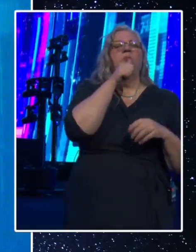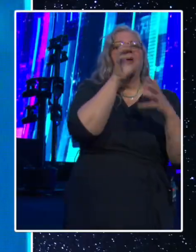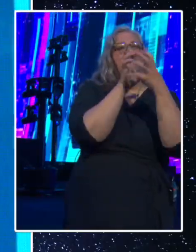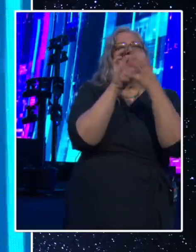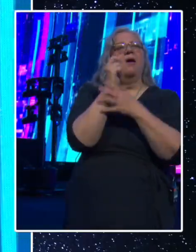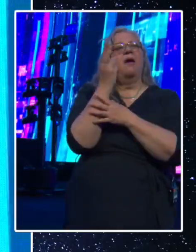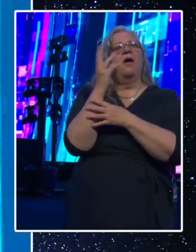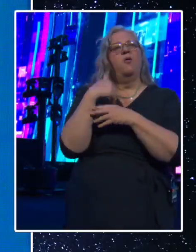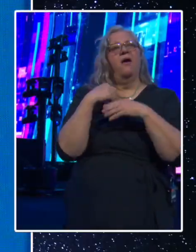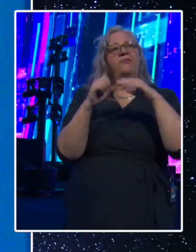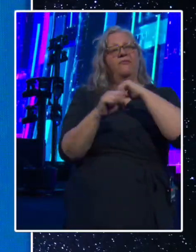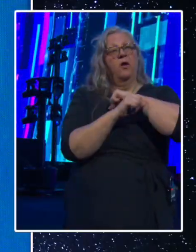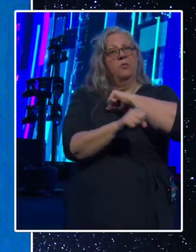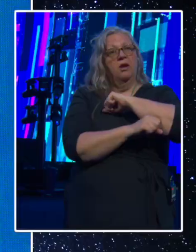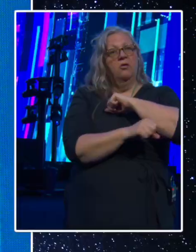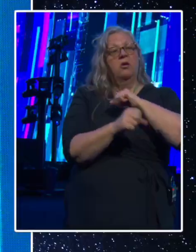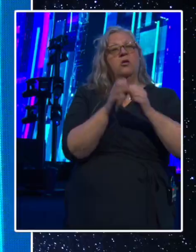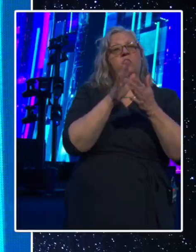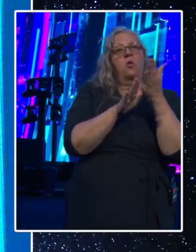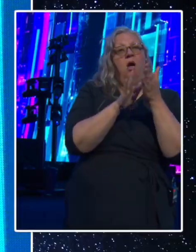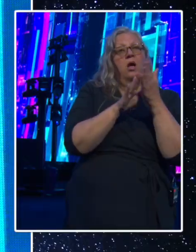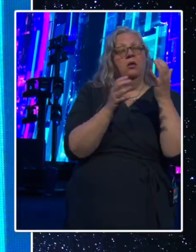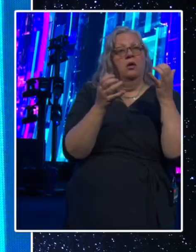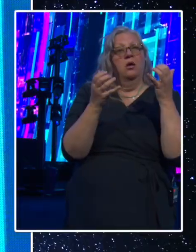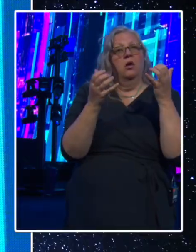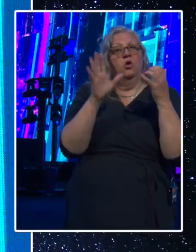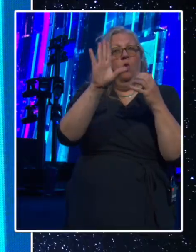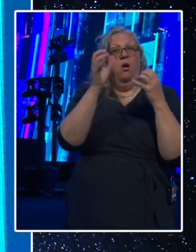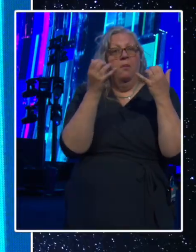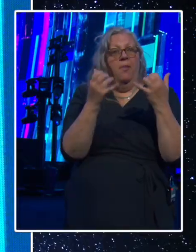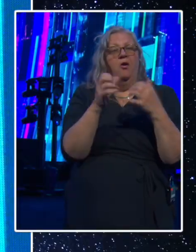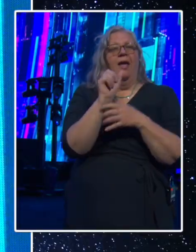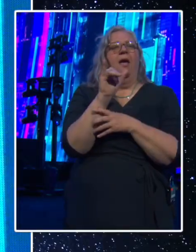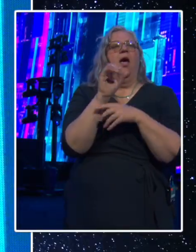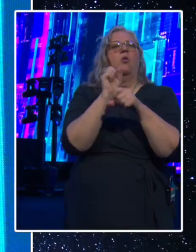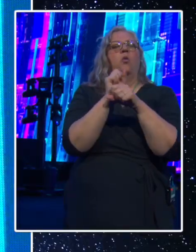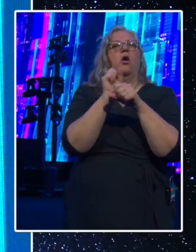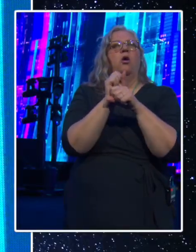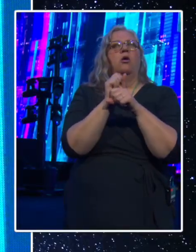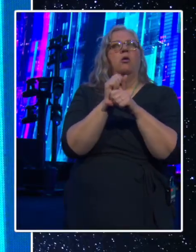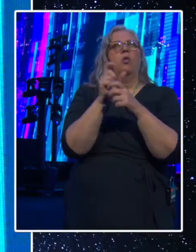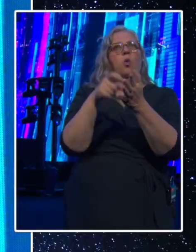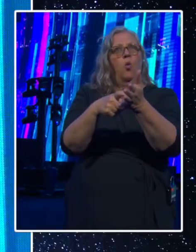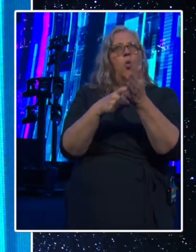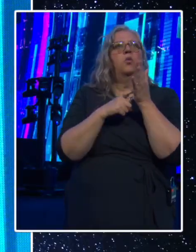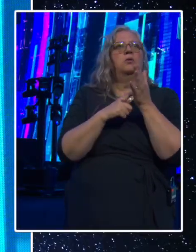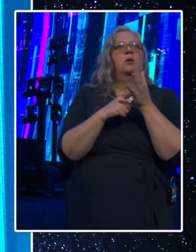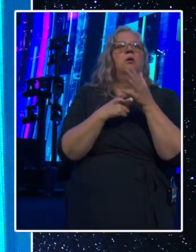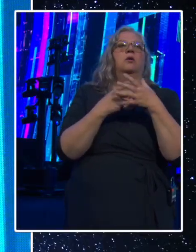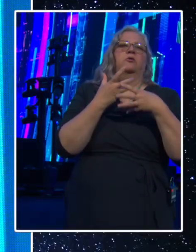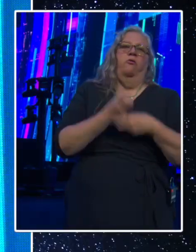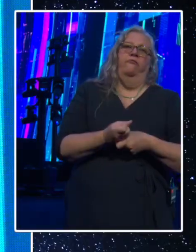With HPE Private Cloud AI, you have the foundation to run your modern AI workloads with confidence.